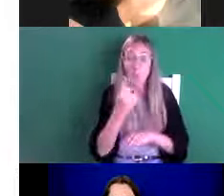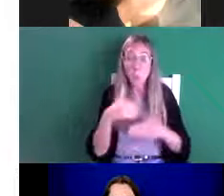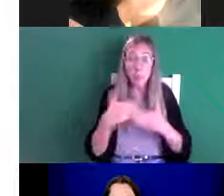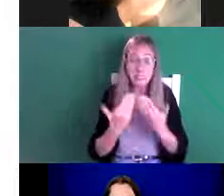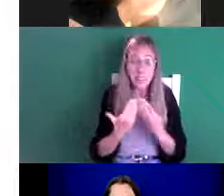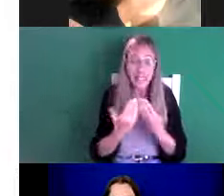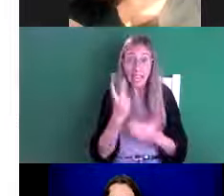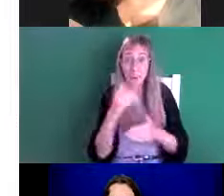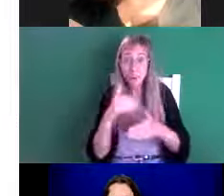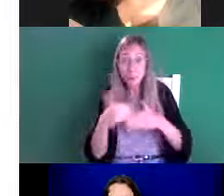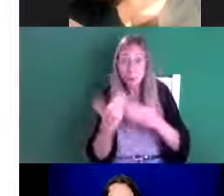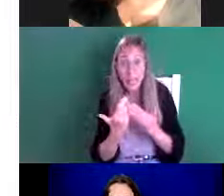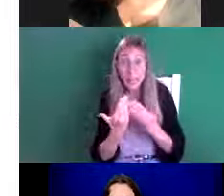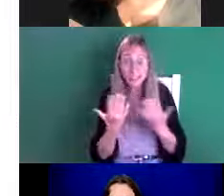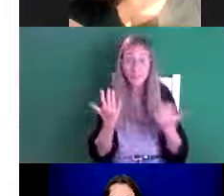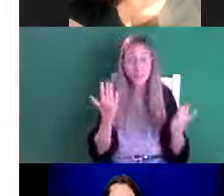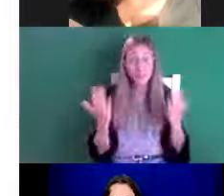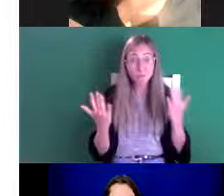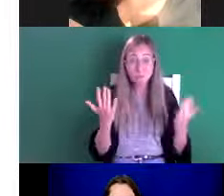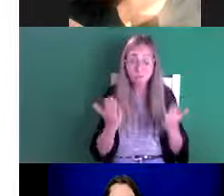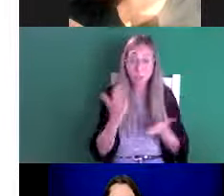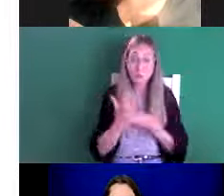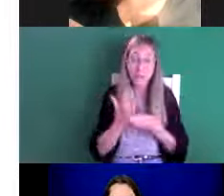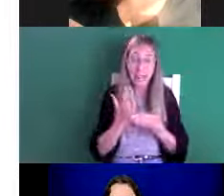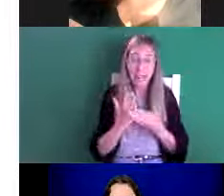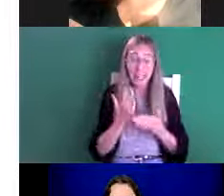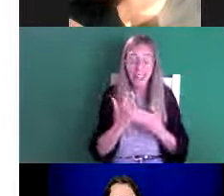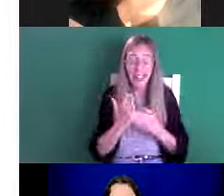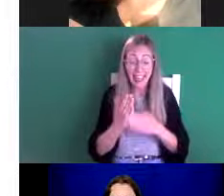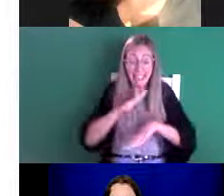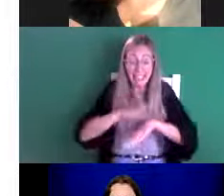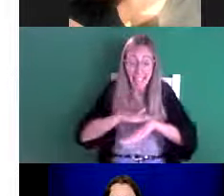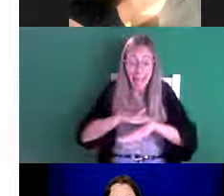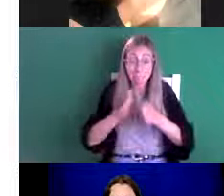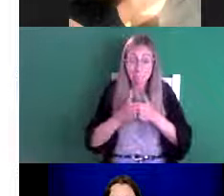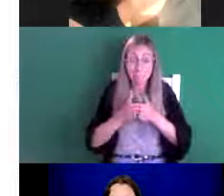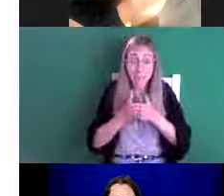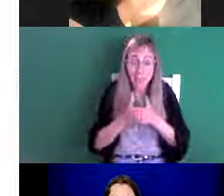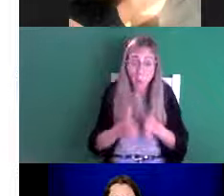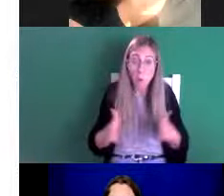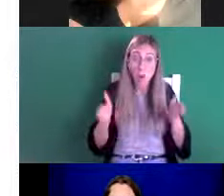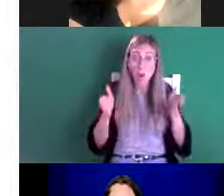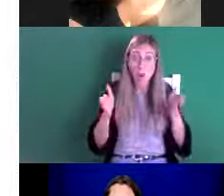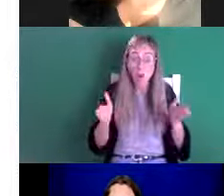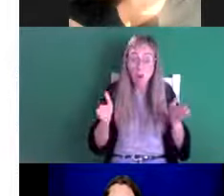but i think the durational performances are great but they are also exhausting